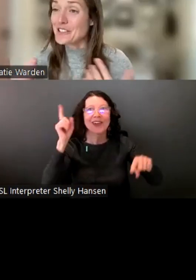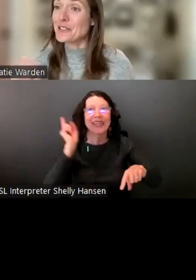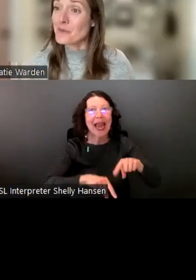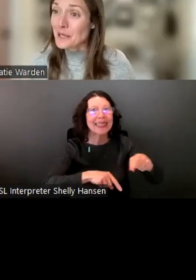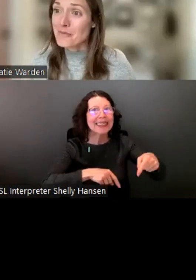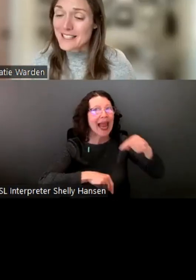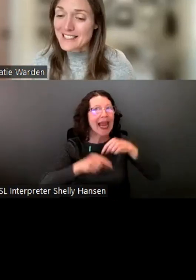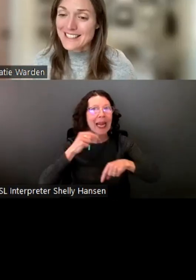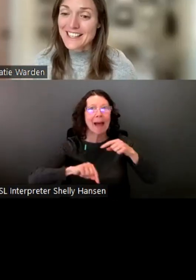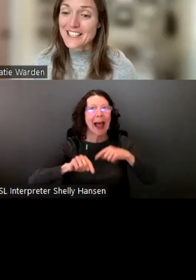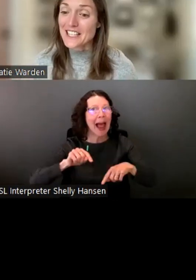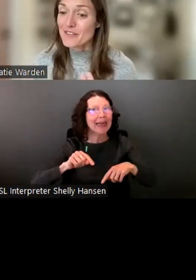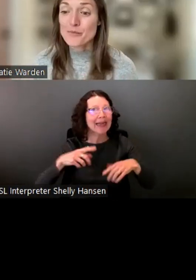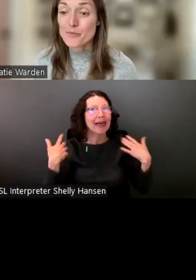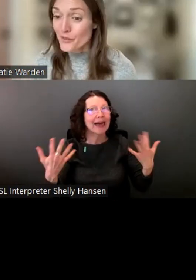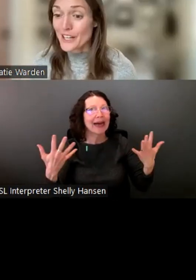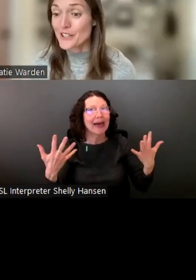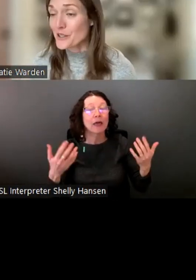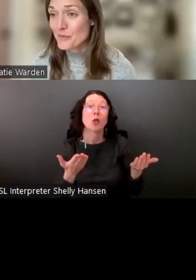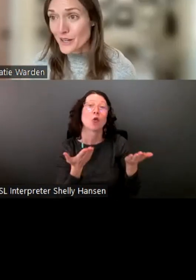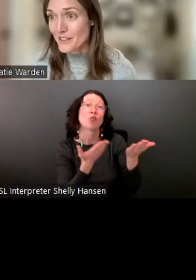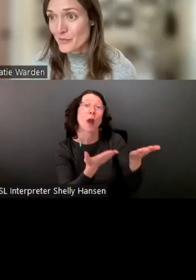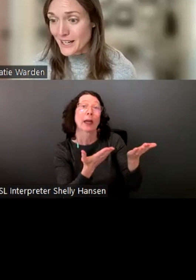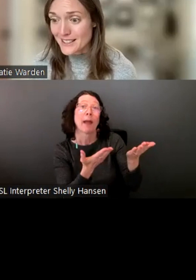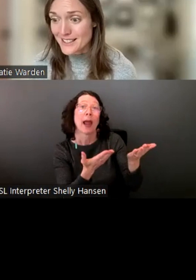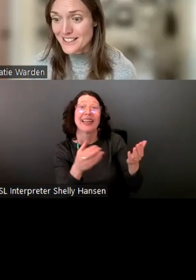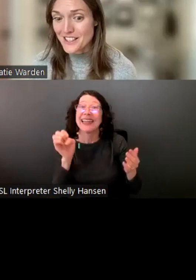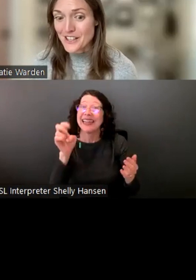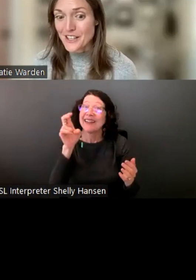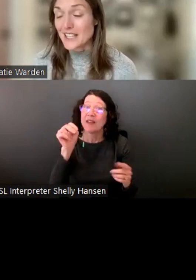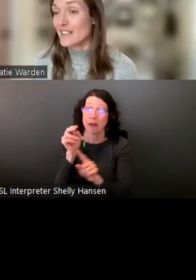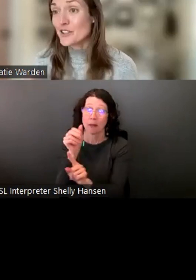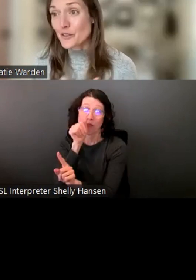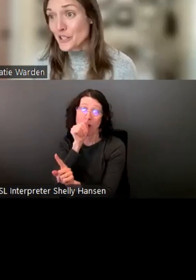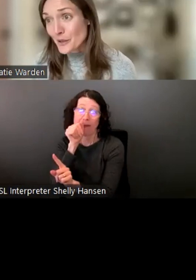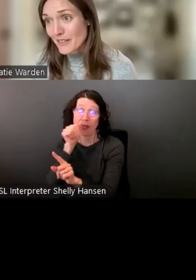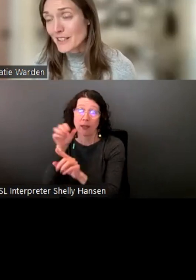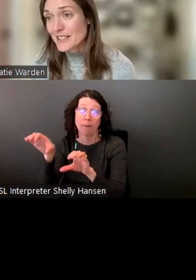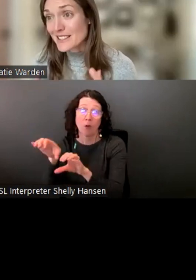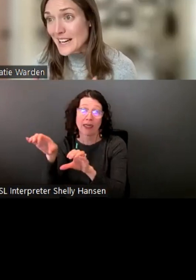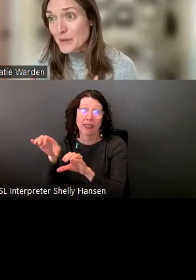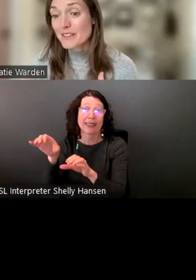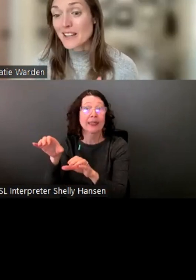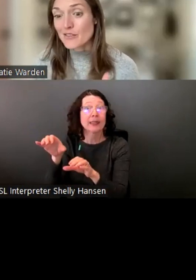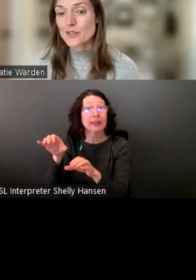So he recommended that even providers in private practice, even though they don't have that same level